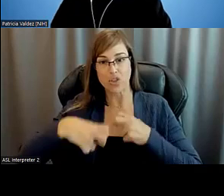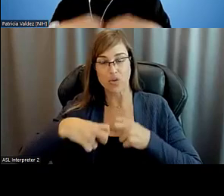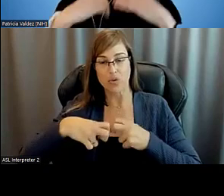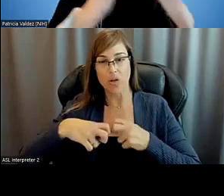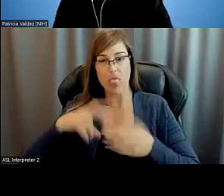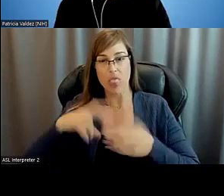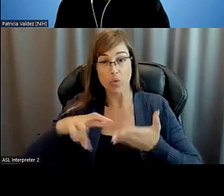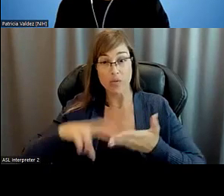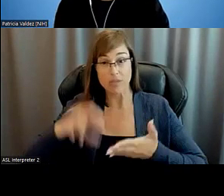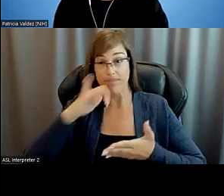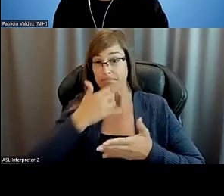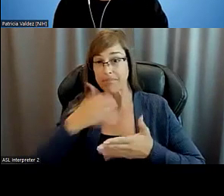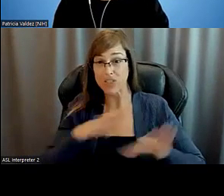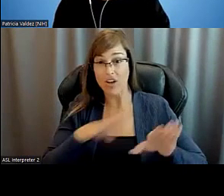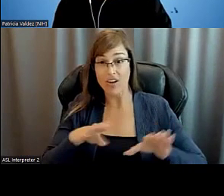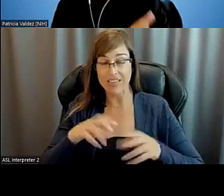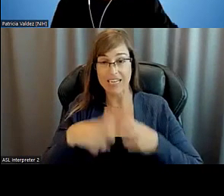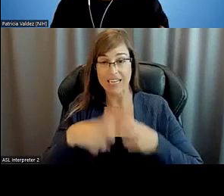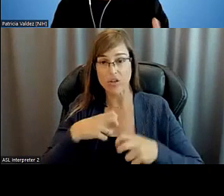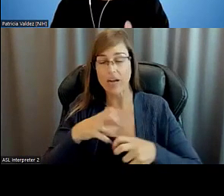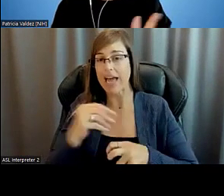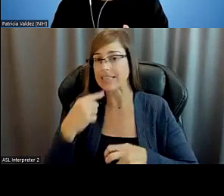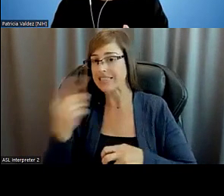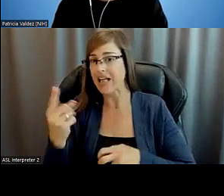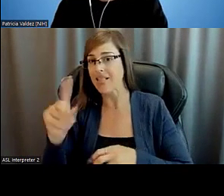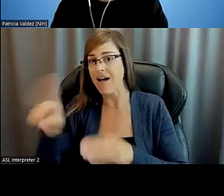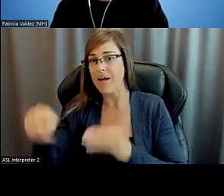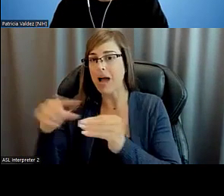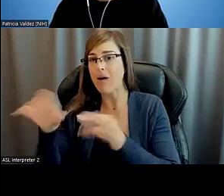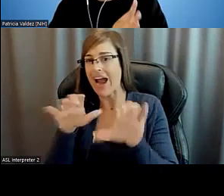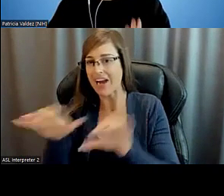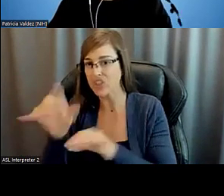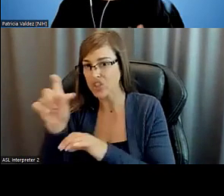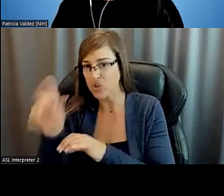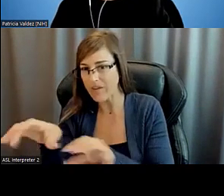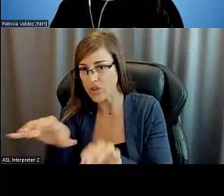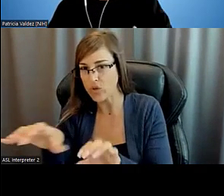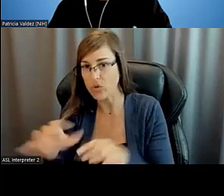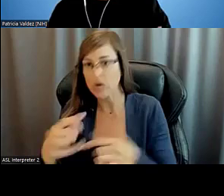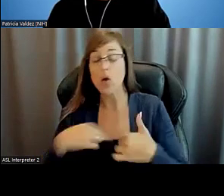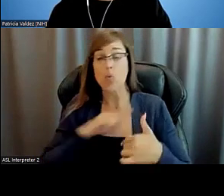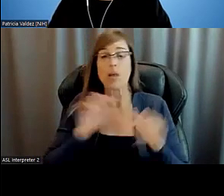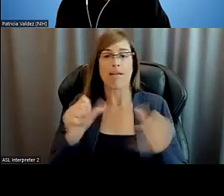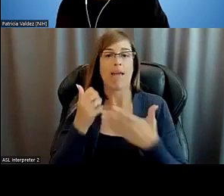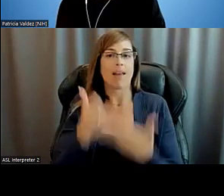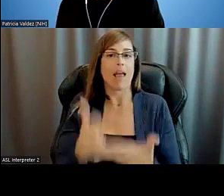and tell the grants management specialist about any type of actions you need to take on the grant, and we can help coordinate that with you too. Okay?